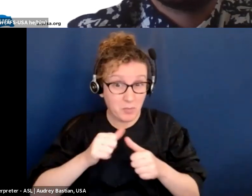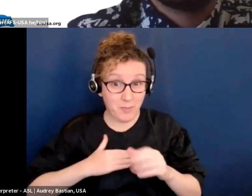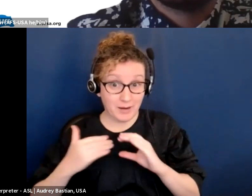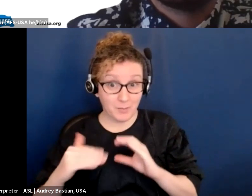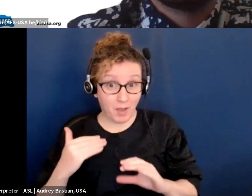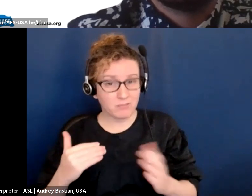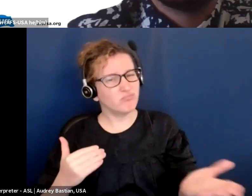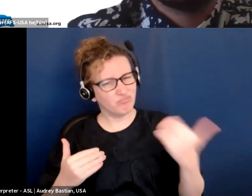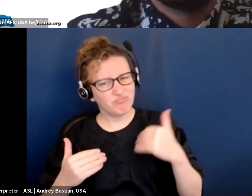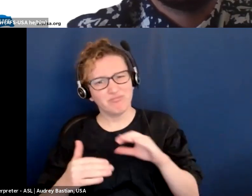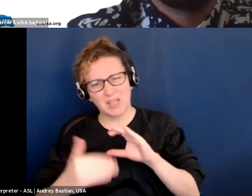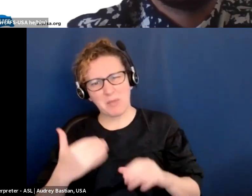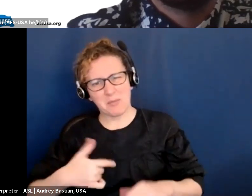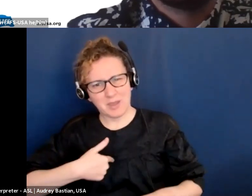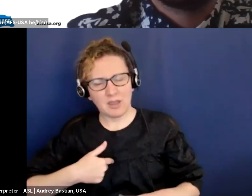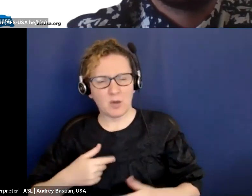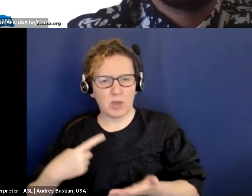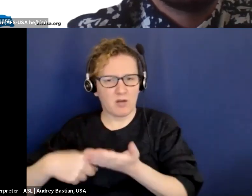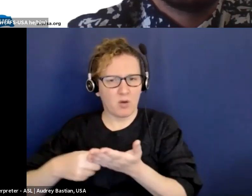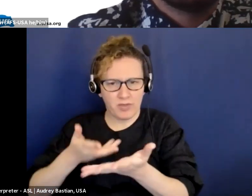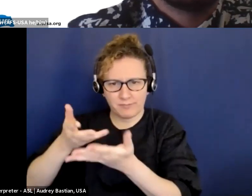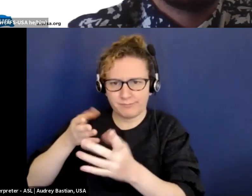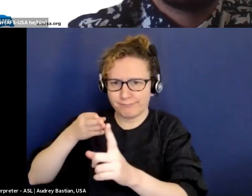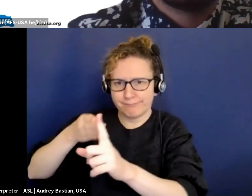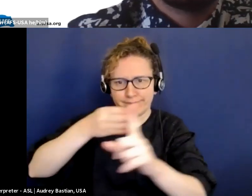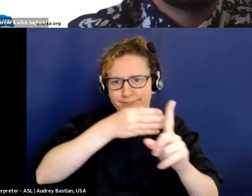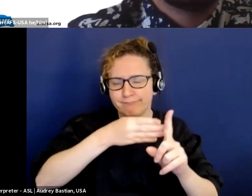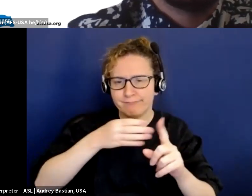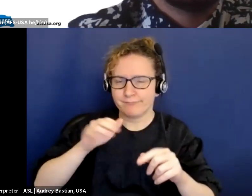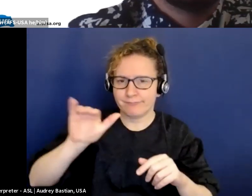conversation. It is really hard to have that honest conversation